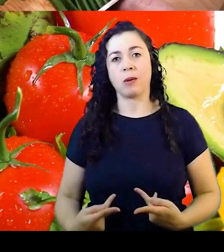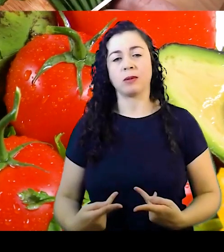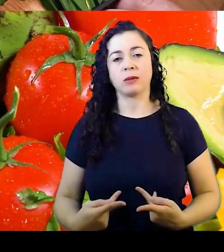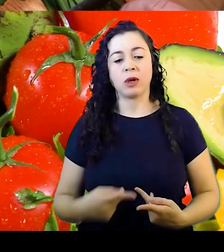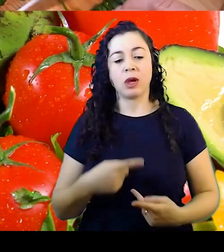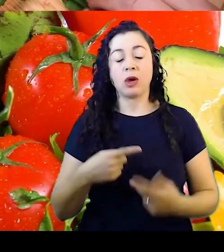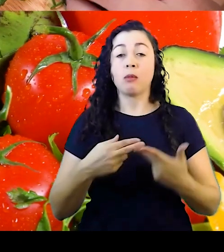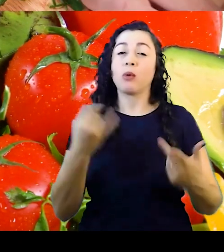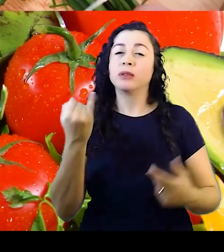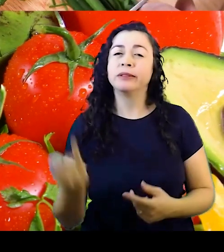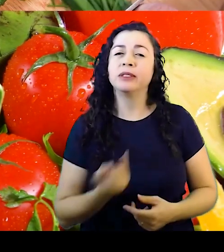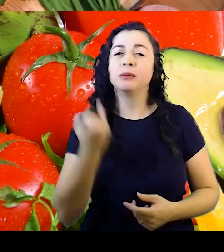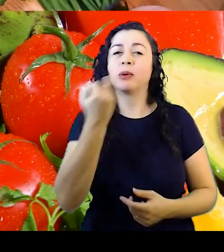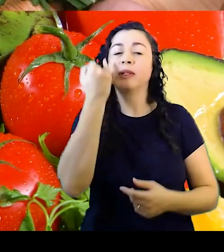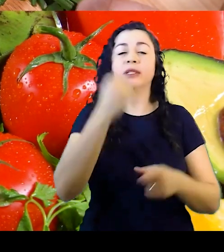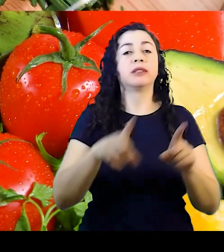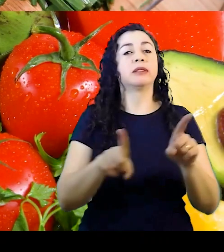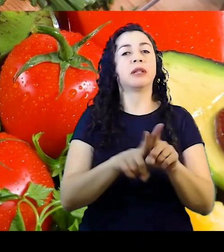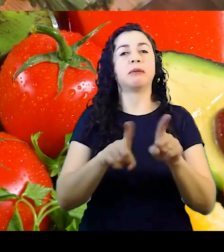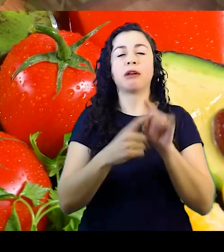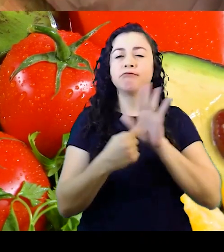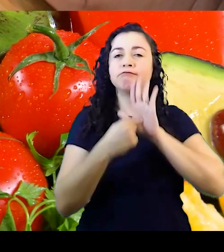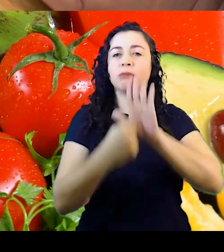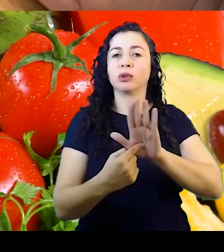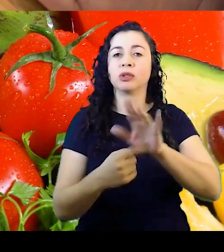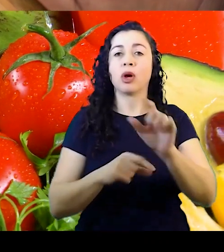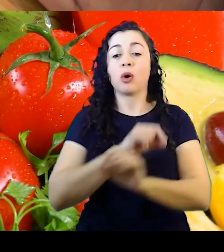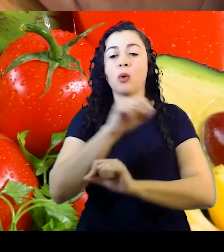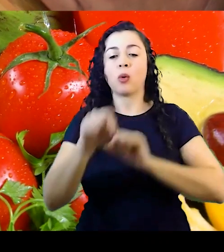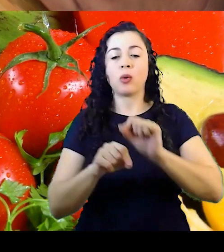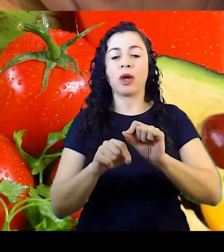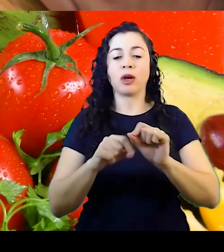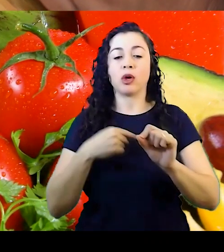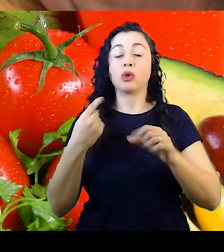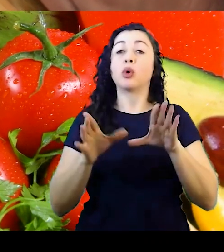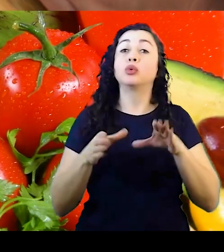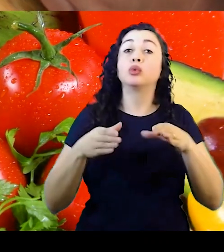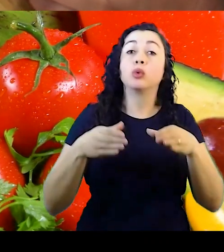Another aspect that is important to emphasize is that, both our group and other